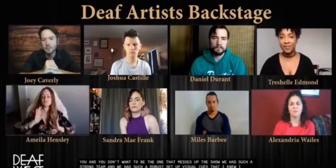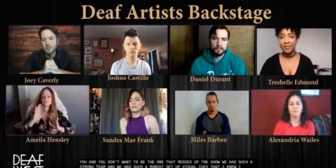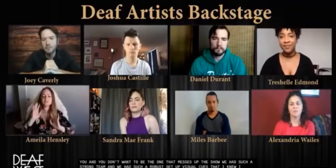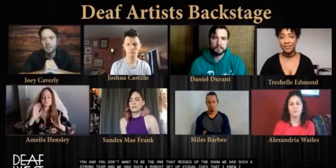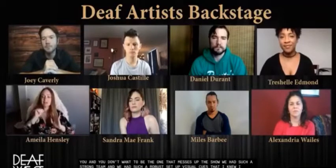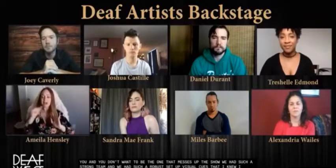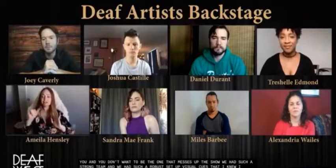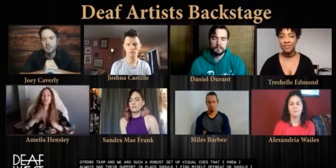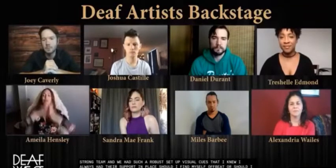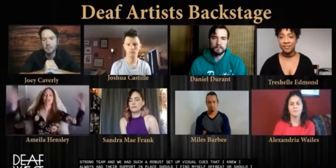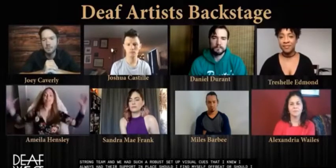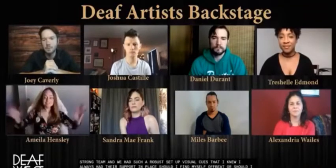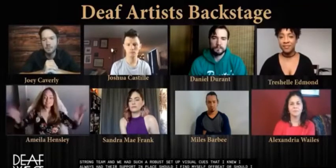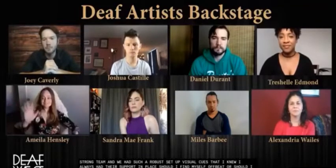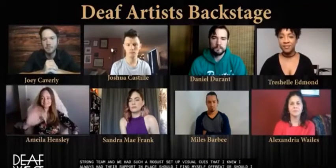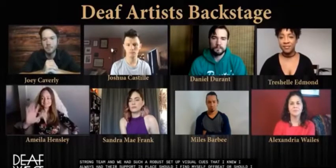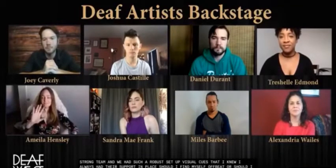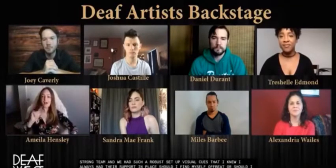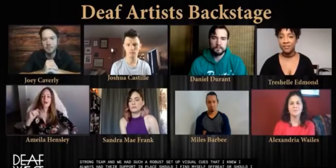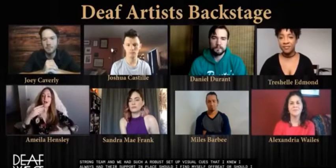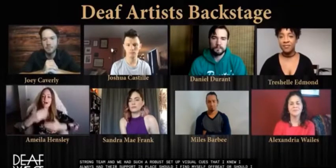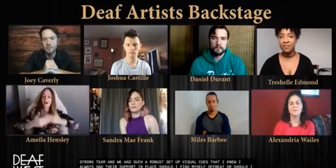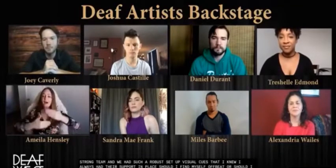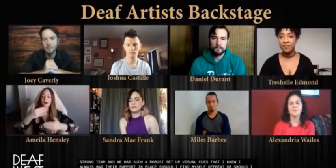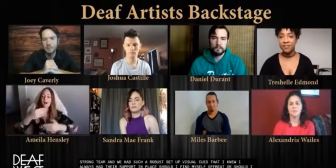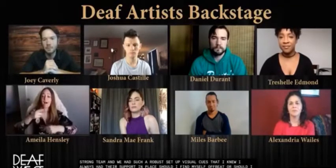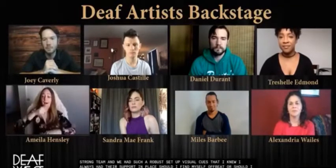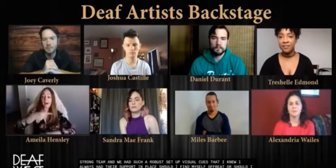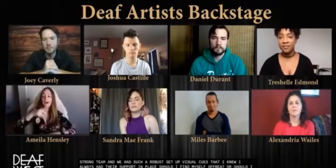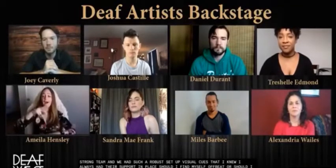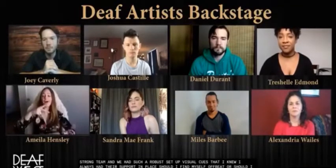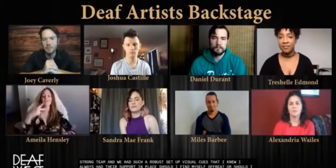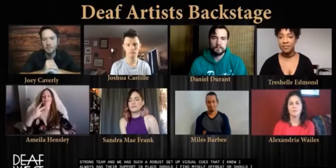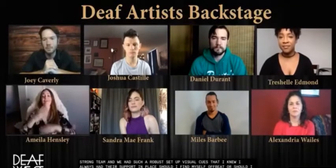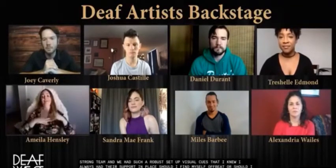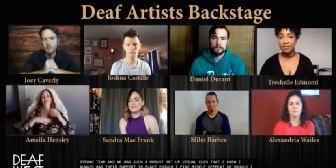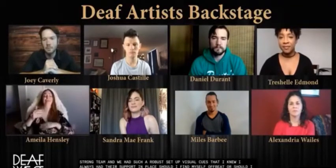a couple beats ahead or behind. Obviously not too far ahead or behind.